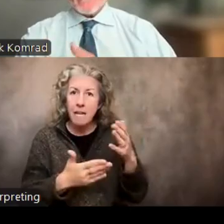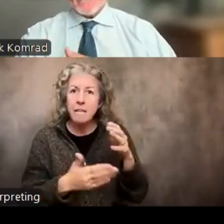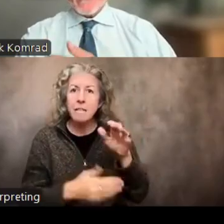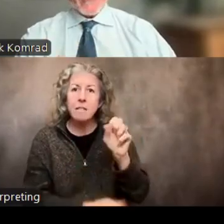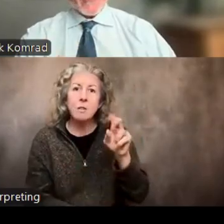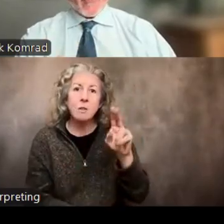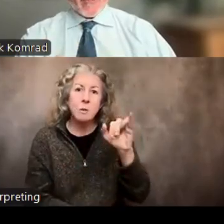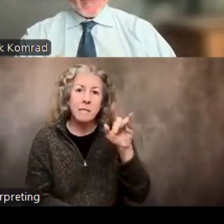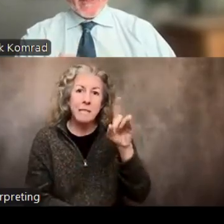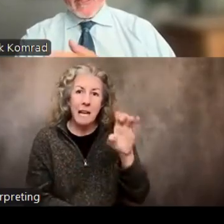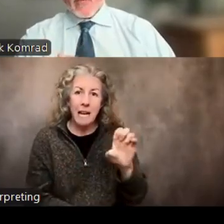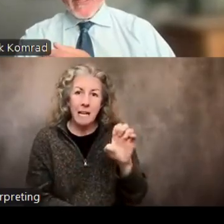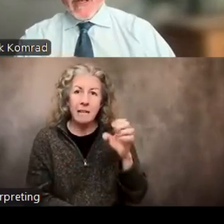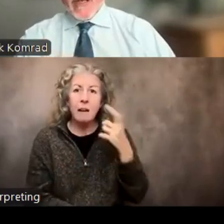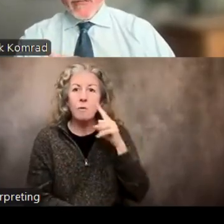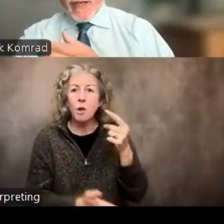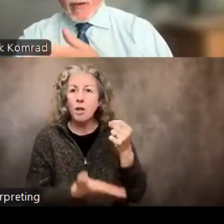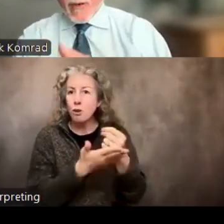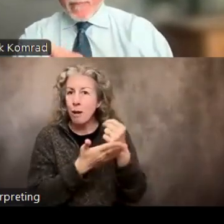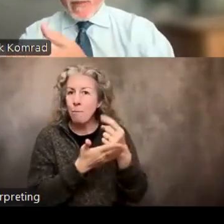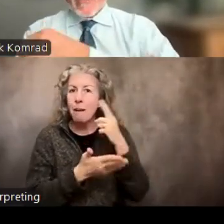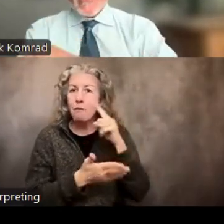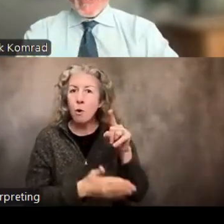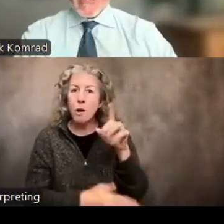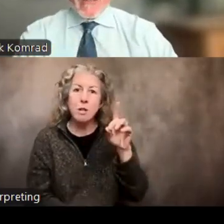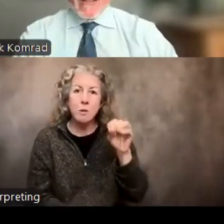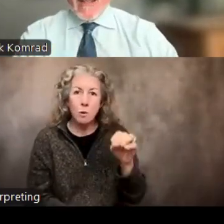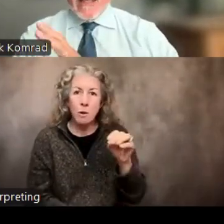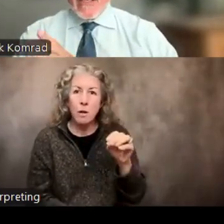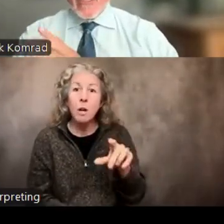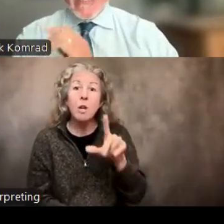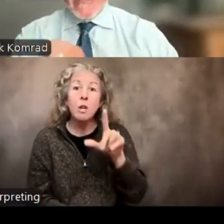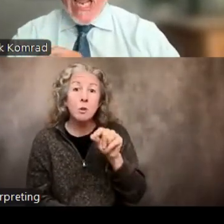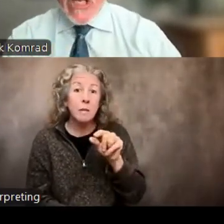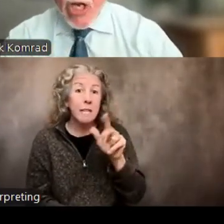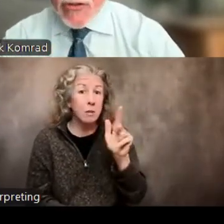for their disorder. In 2023 it went up to near nearly 900